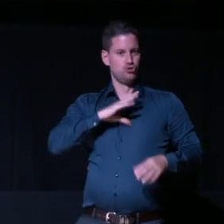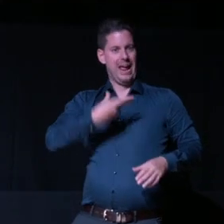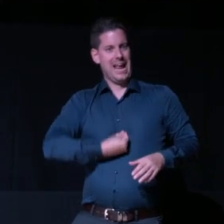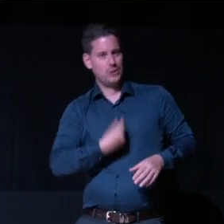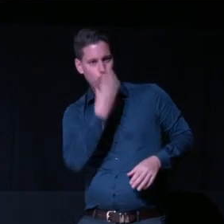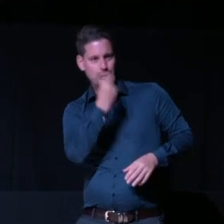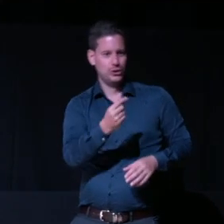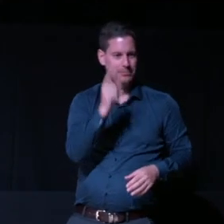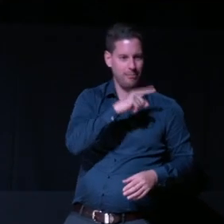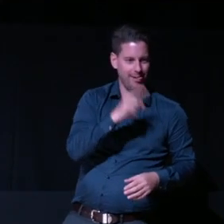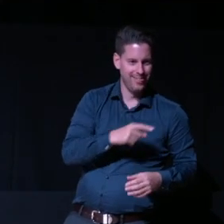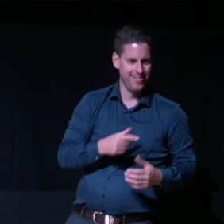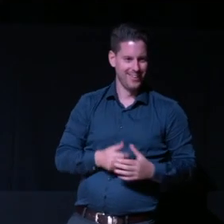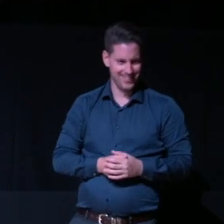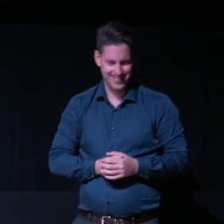So I mean I mean can we